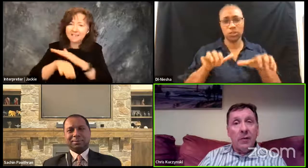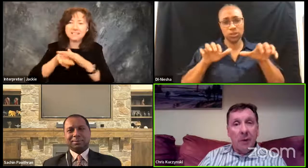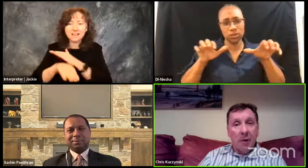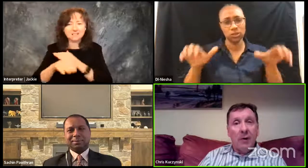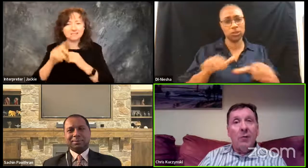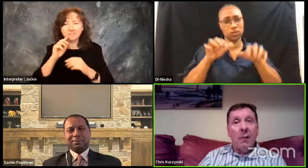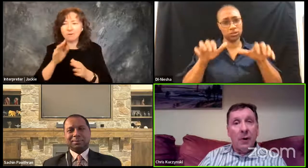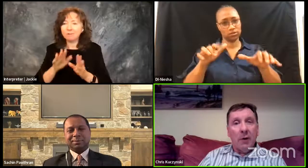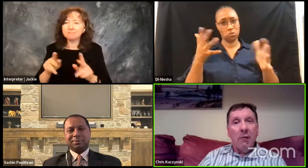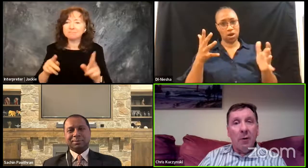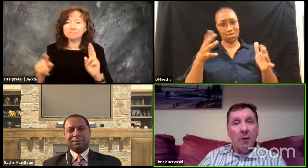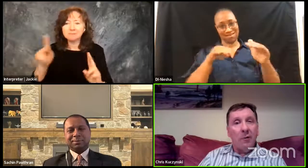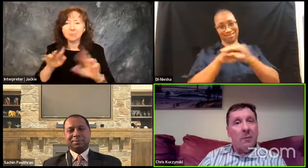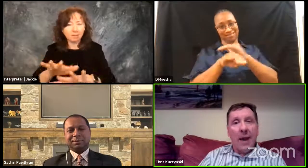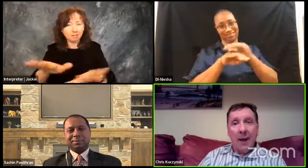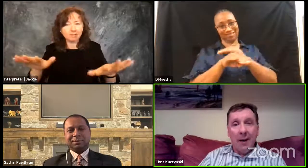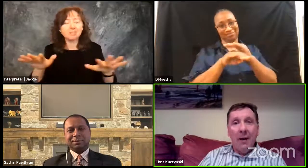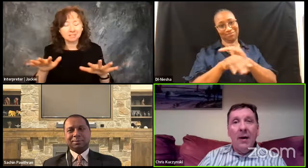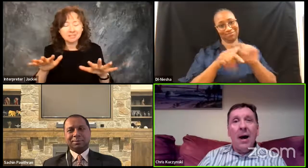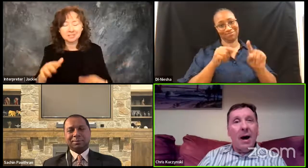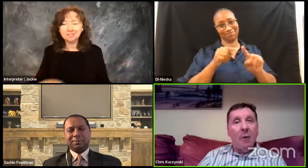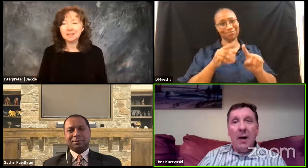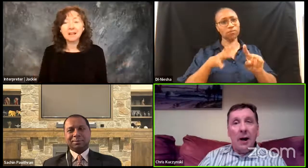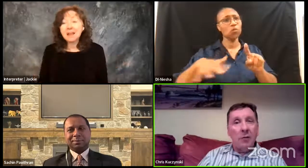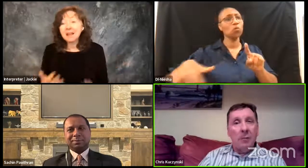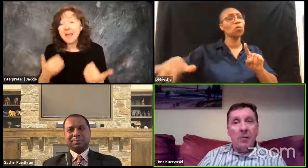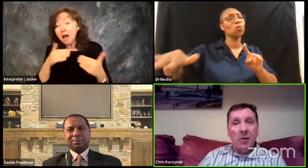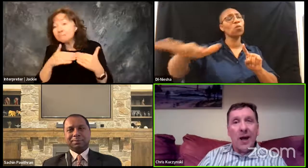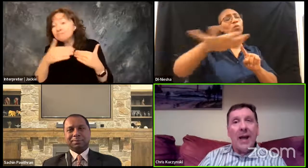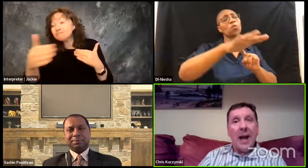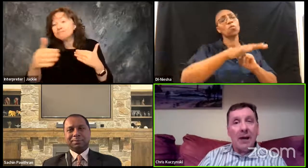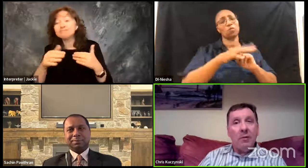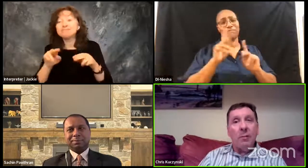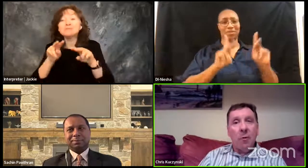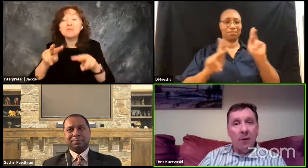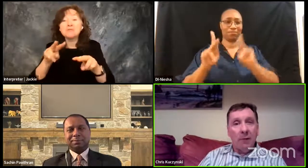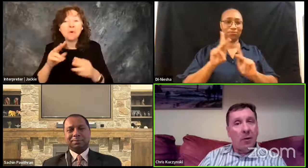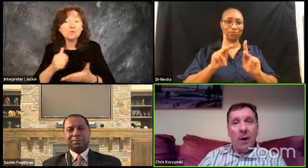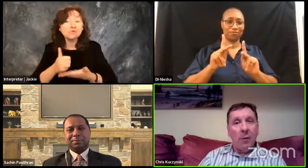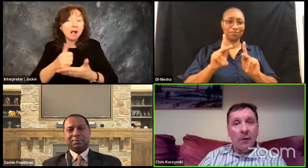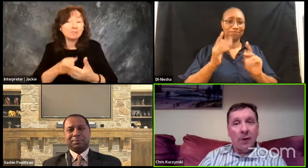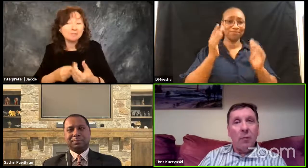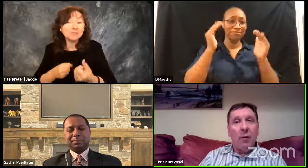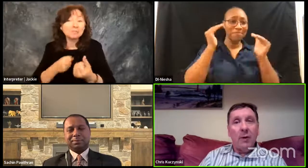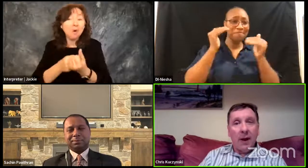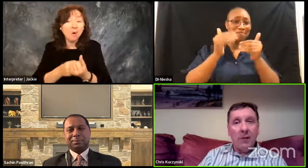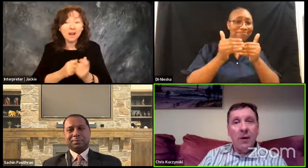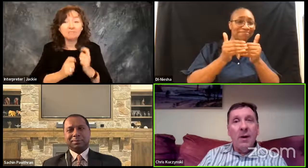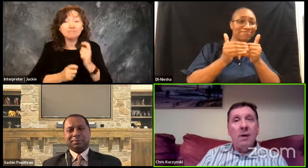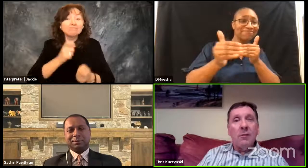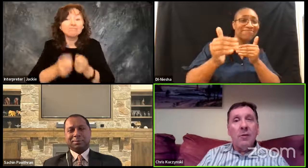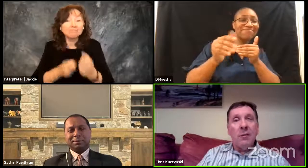with disabilities, so I'm looking forward to making what contributions I can in support of the great work that the board does.